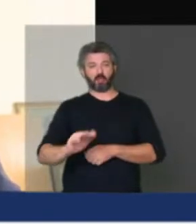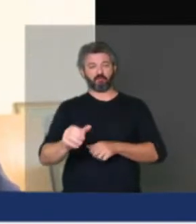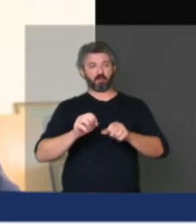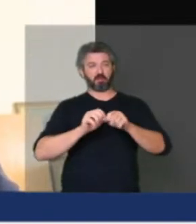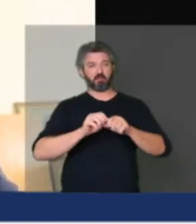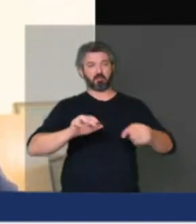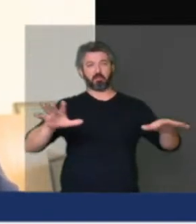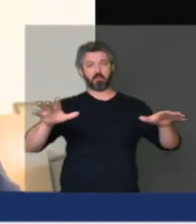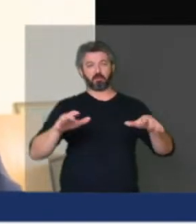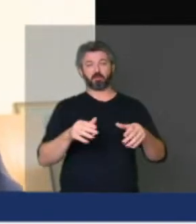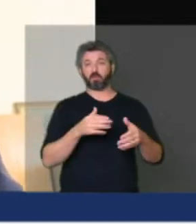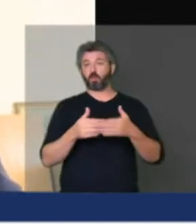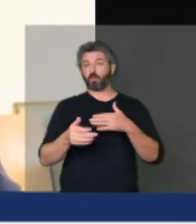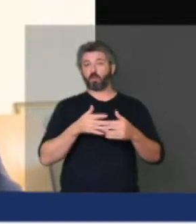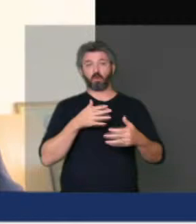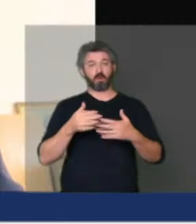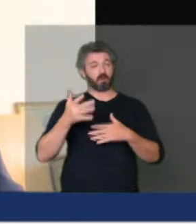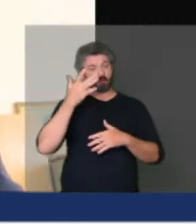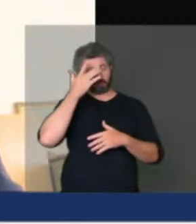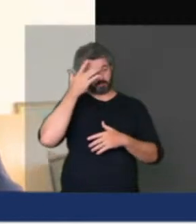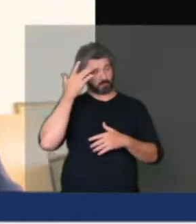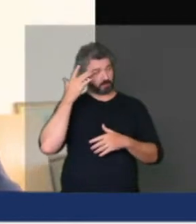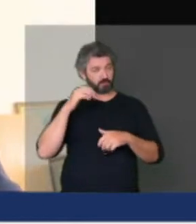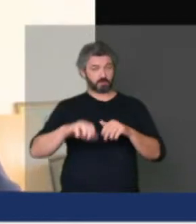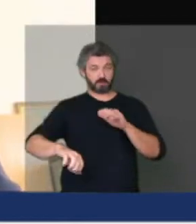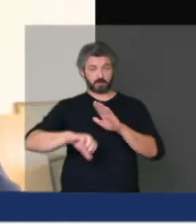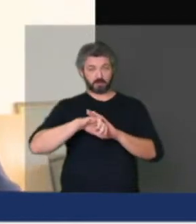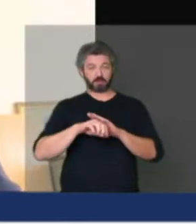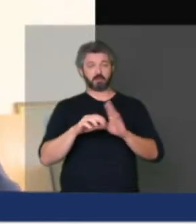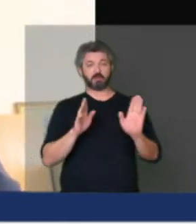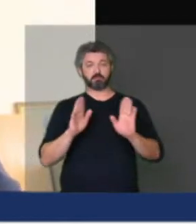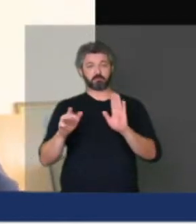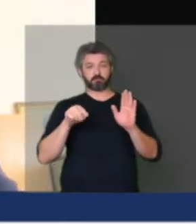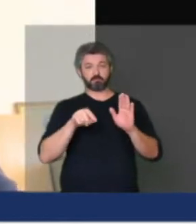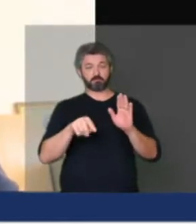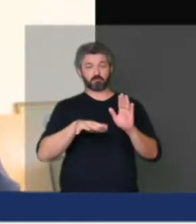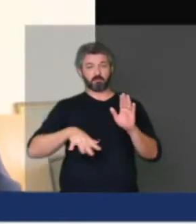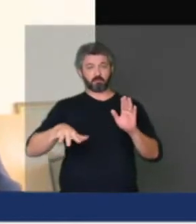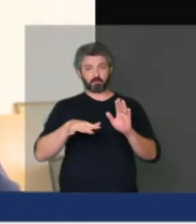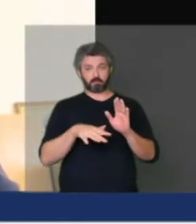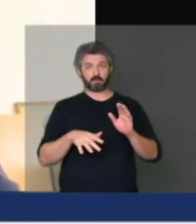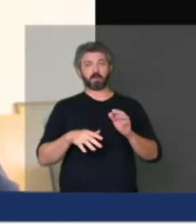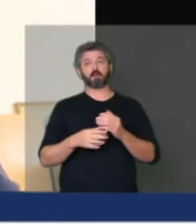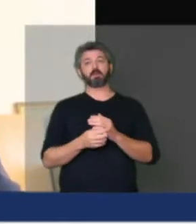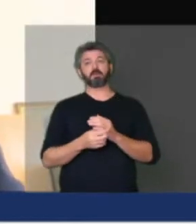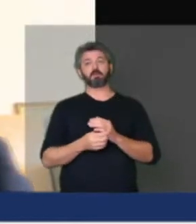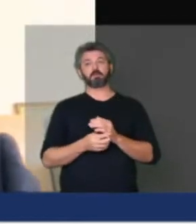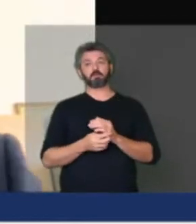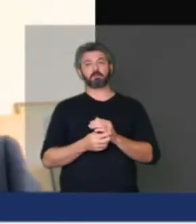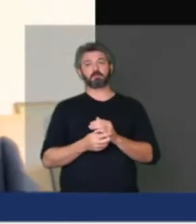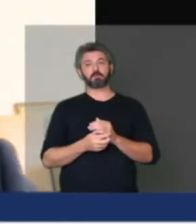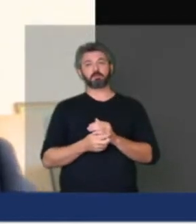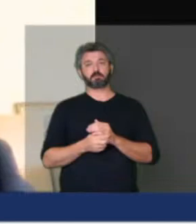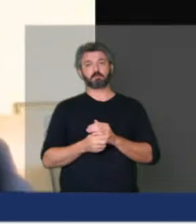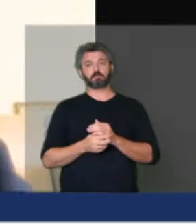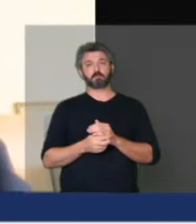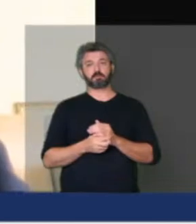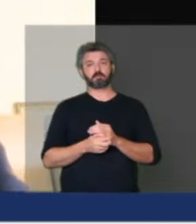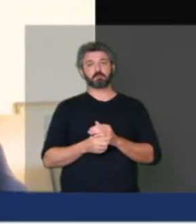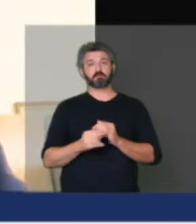QUE TENHA CRIME DURANTE ESTES MEIOS E SUPORTE NESSES MEIOS TECNOLÓGICOS. ÉMUITO IMPORTANTE QUE VOTEMOS E POSSAMOS PARTICIPAR COM OUTROS 60 PAÍSES QUE JÁ